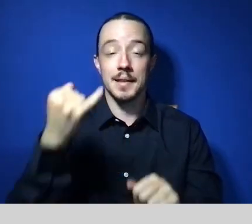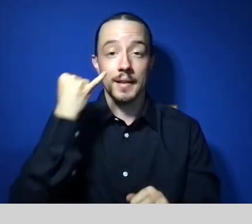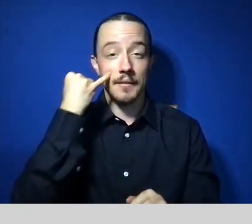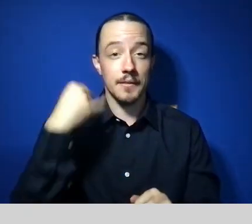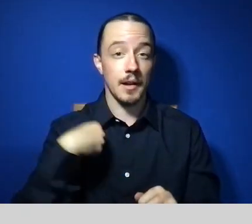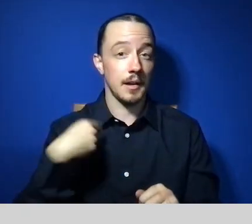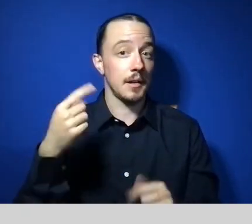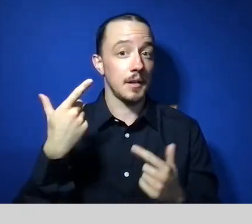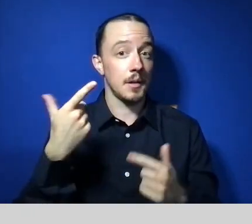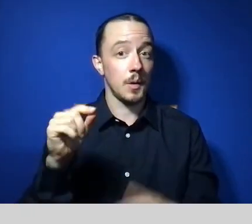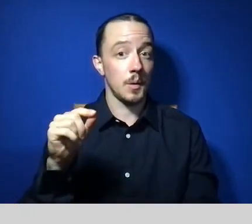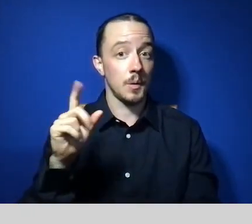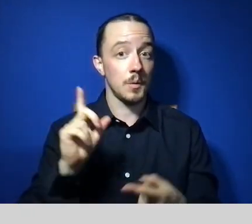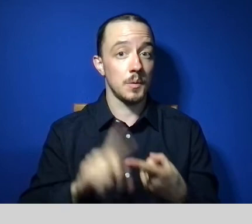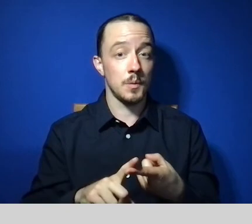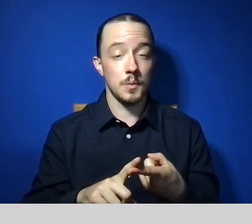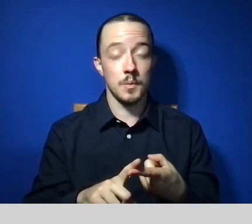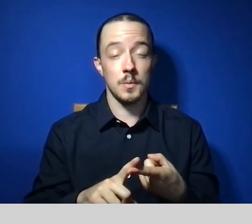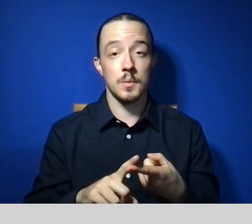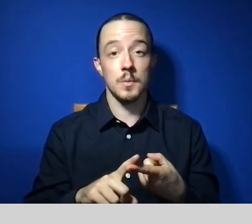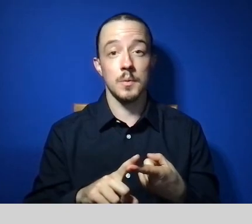if I go over,